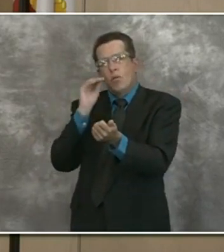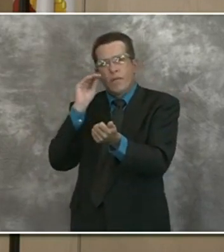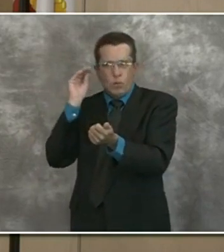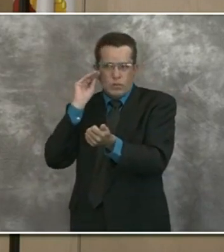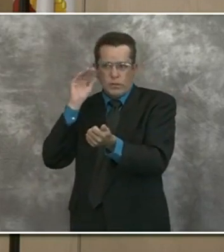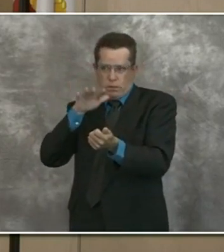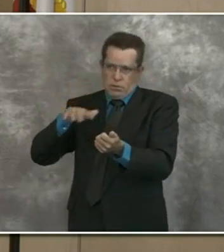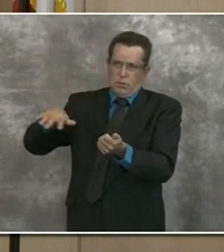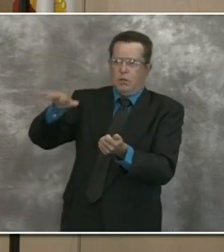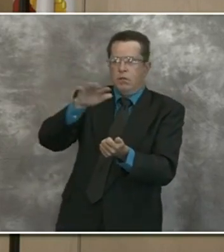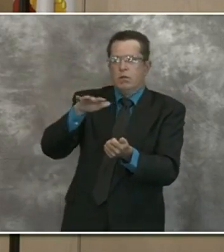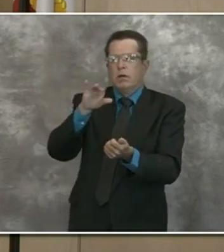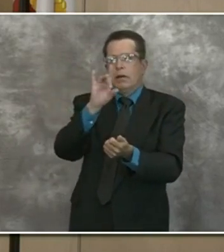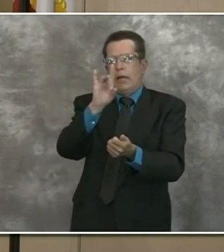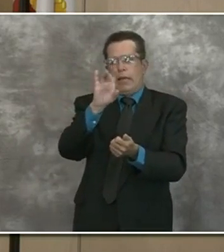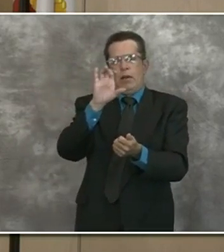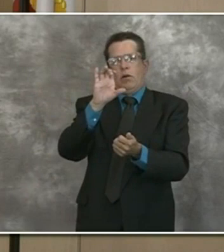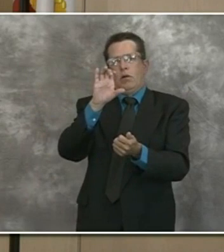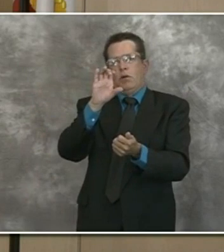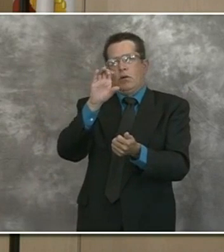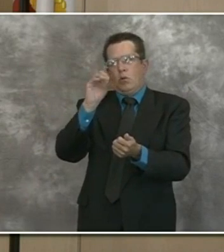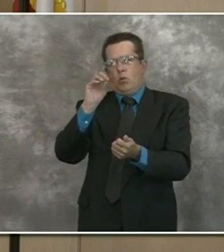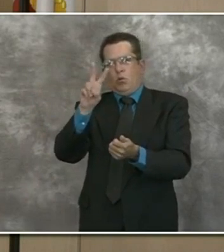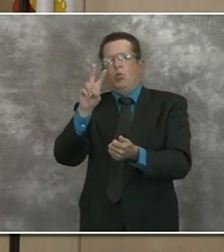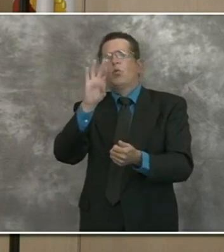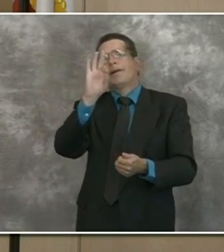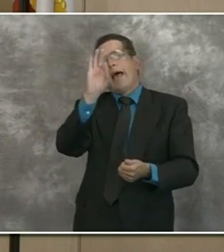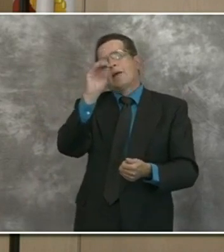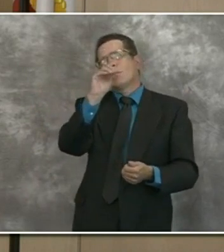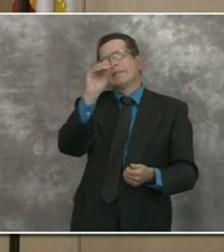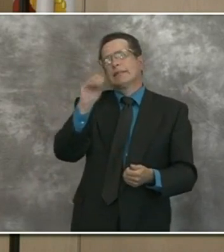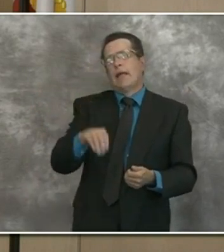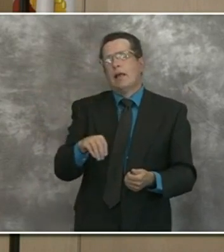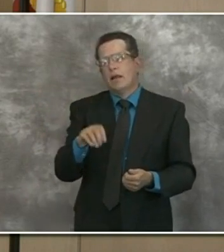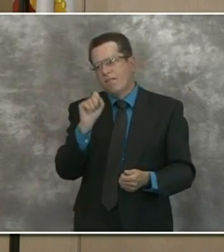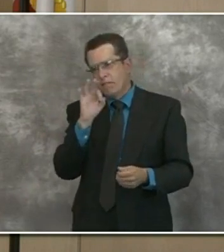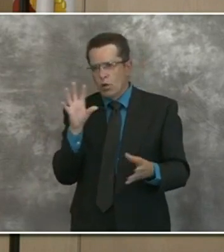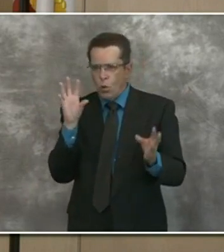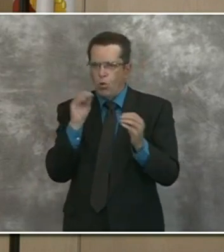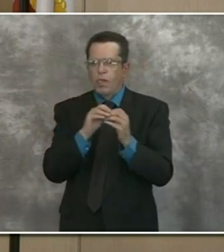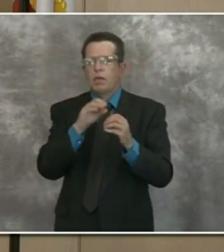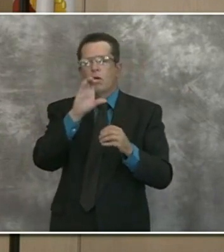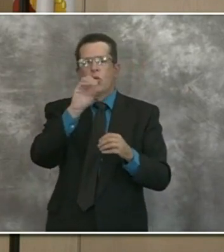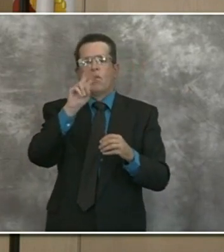NEW OUTBREAKS REPORTED SINCE YESTERDAY AND WITH THE TOTAL NUMBER OF SKILLED NURSING